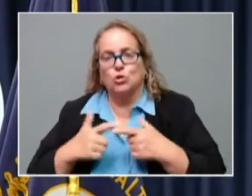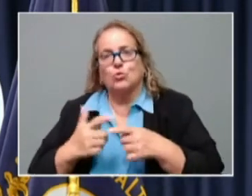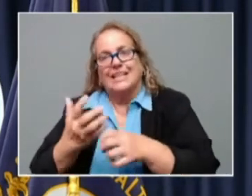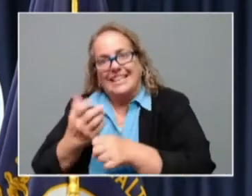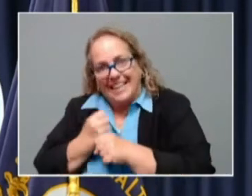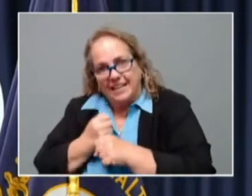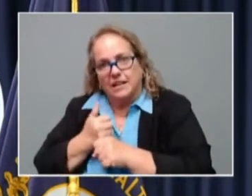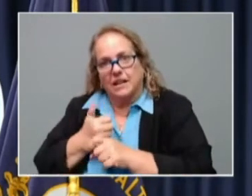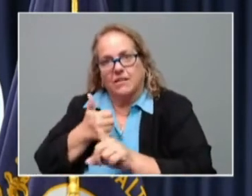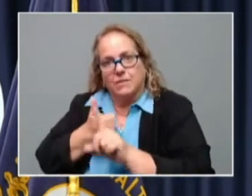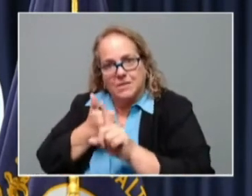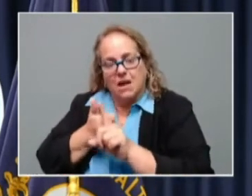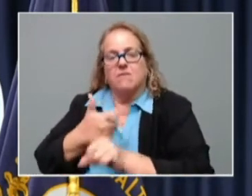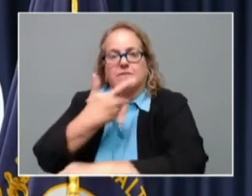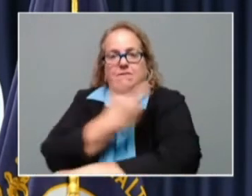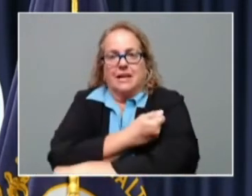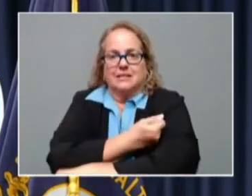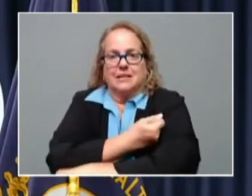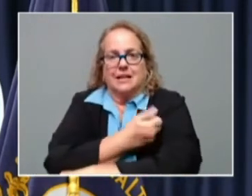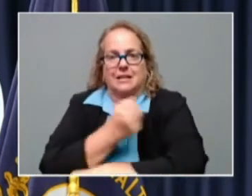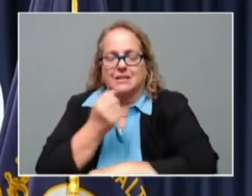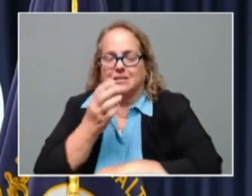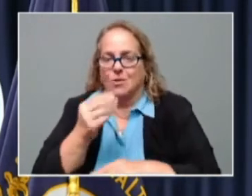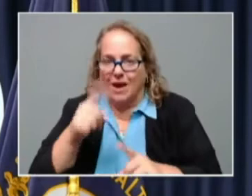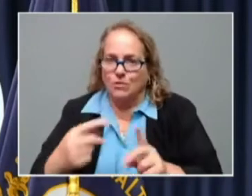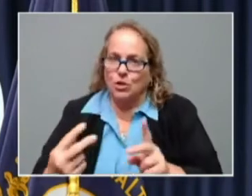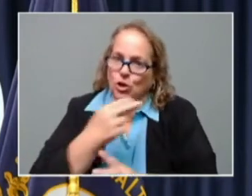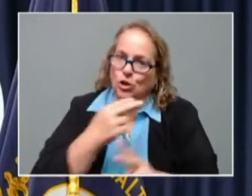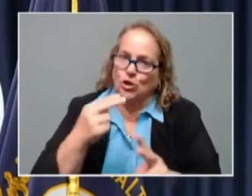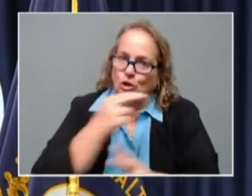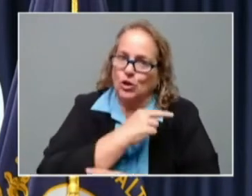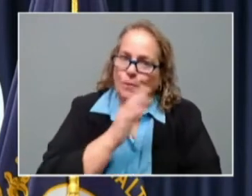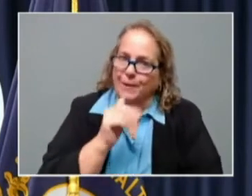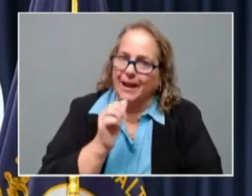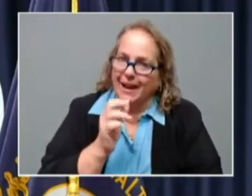whole lot of it, we can look back on the spanish flu and see how long